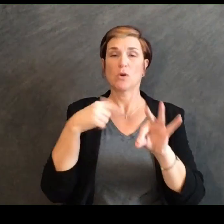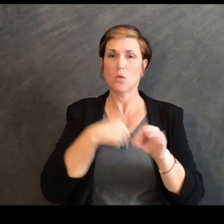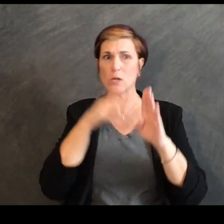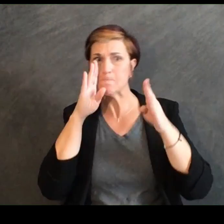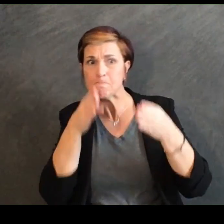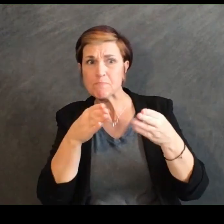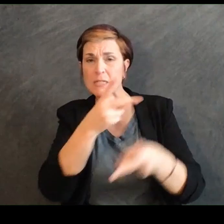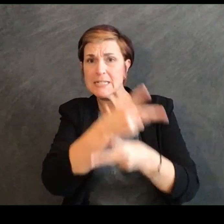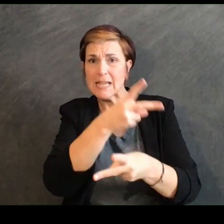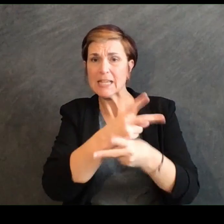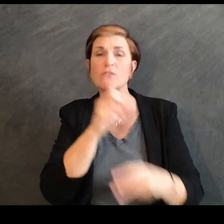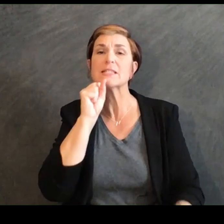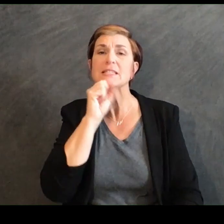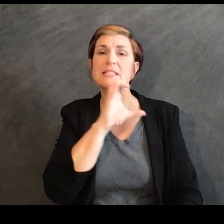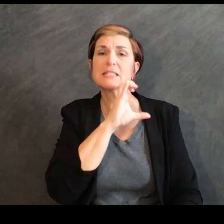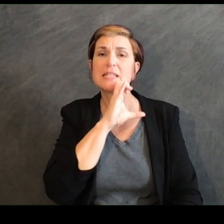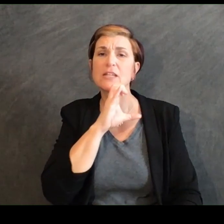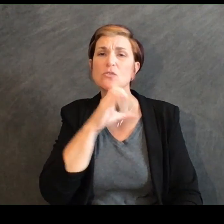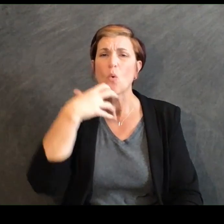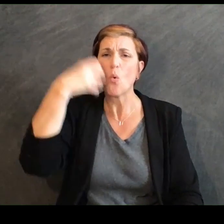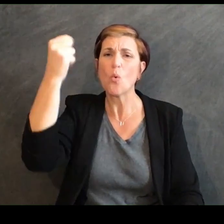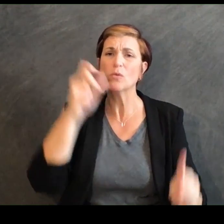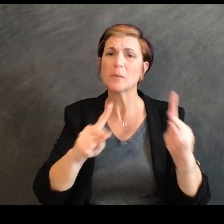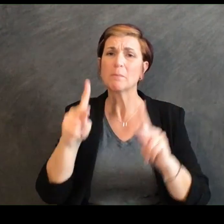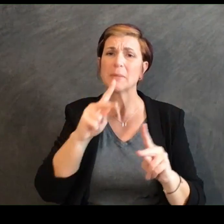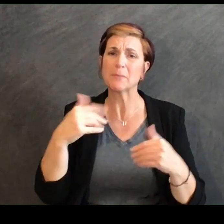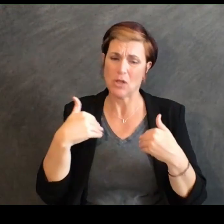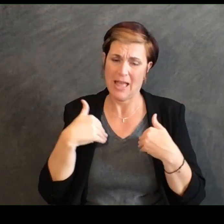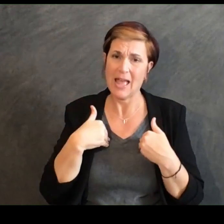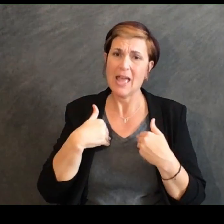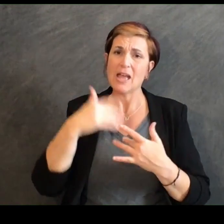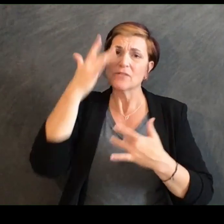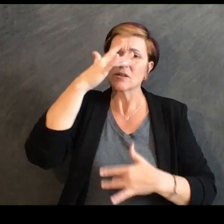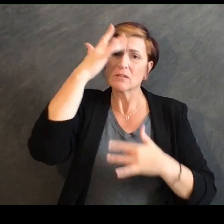underlying health conditions last week the president directed the